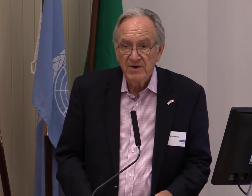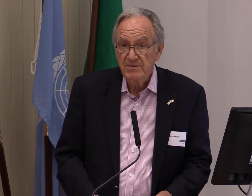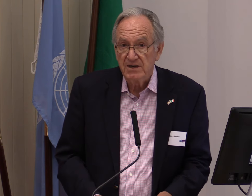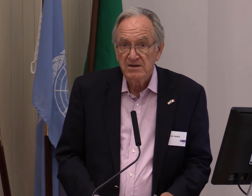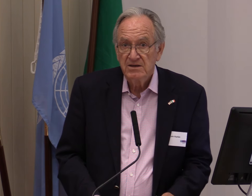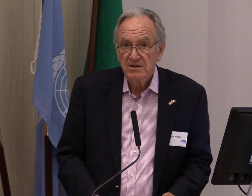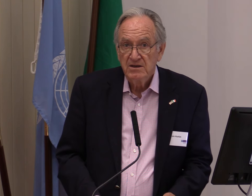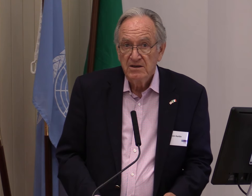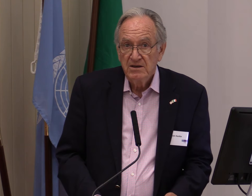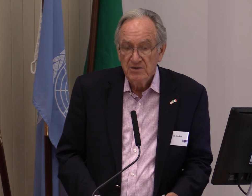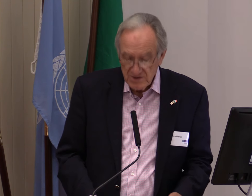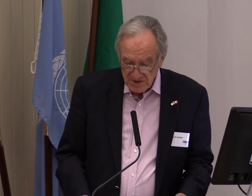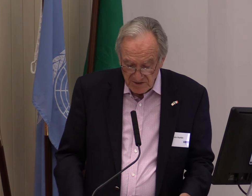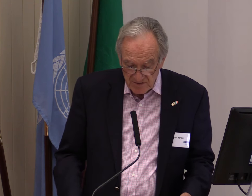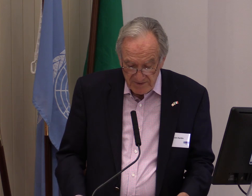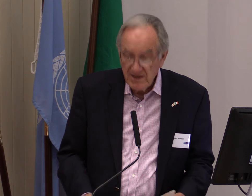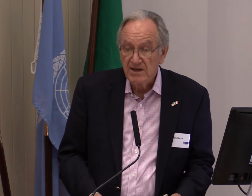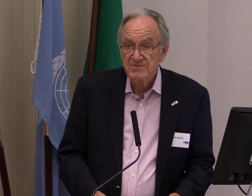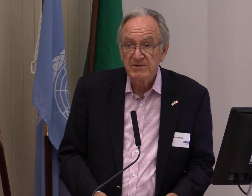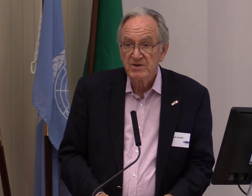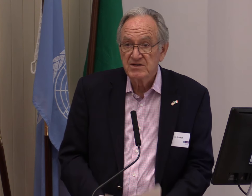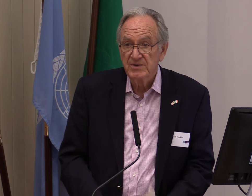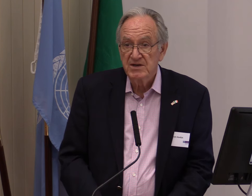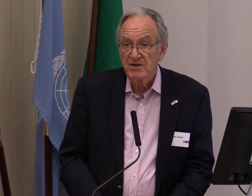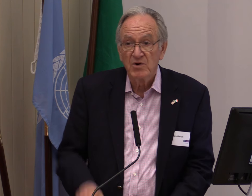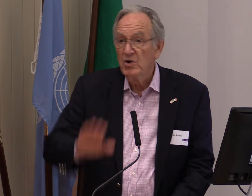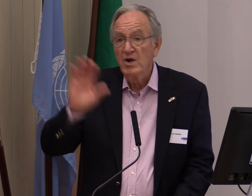a minute, you can still discriminate against people with disabilities and there are no